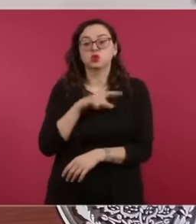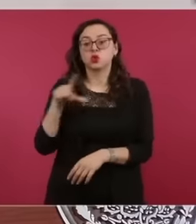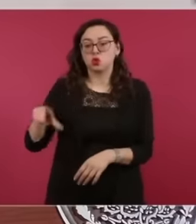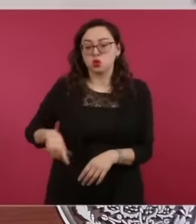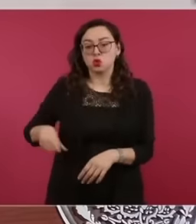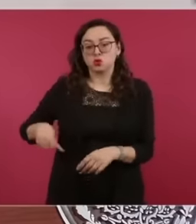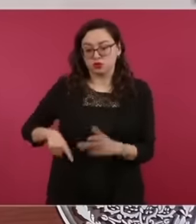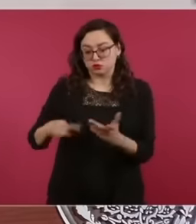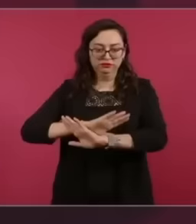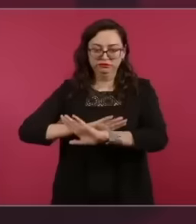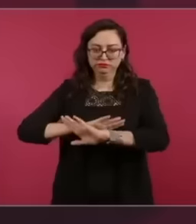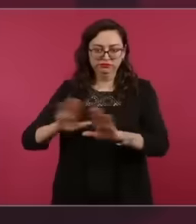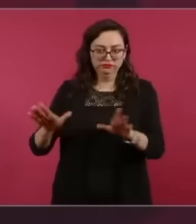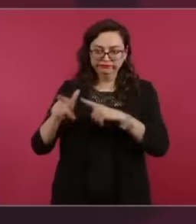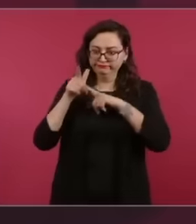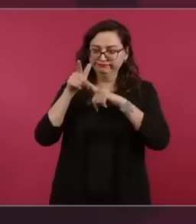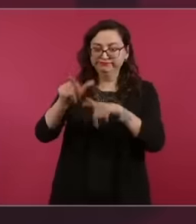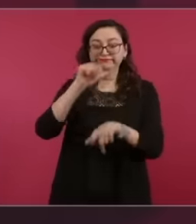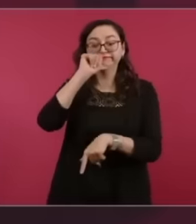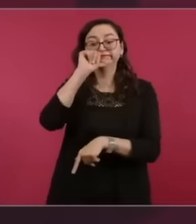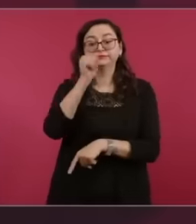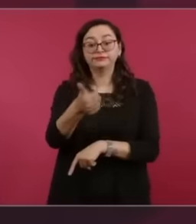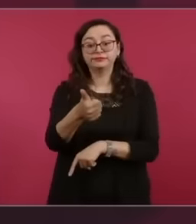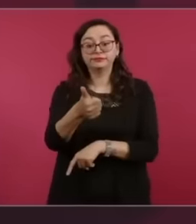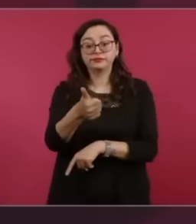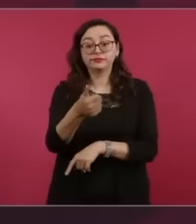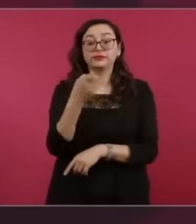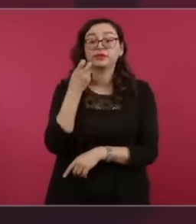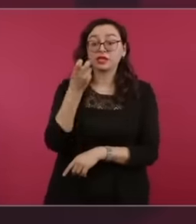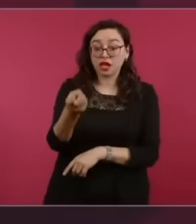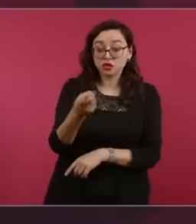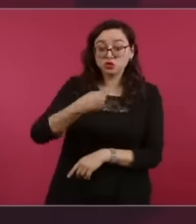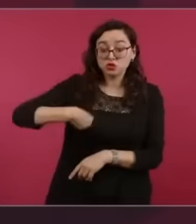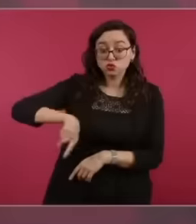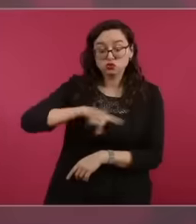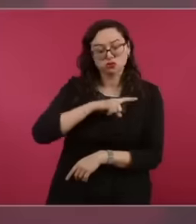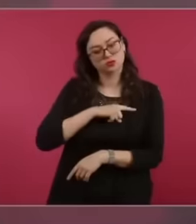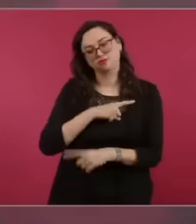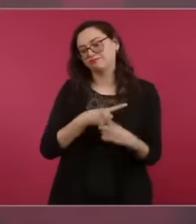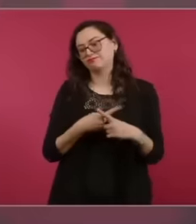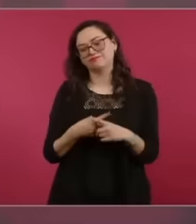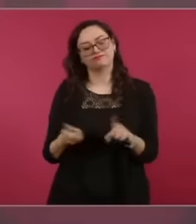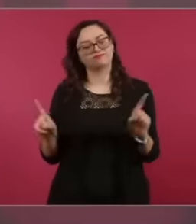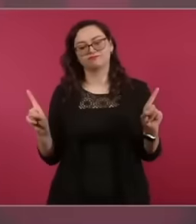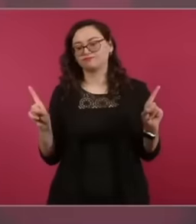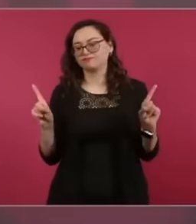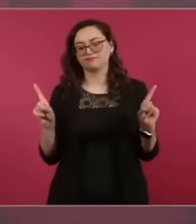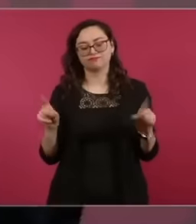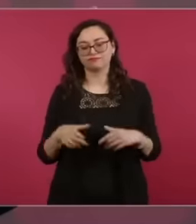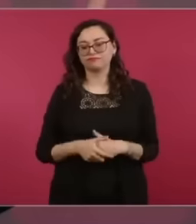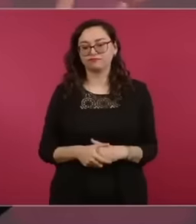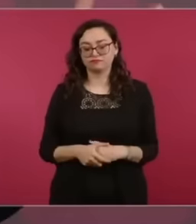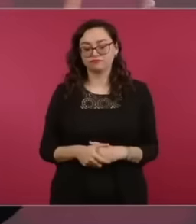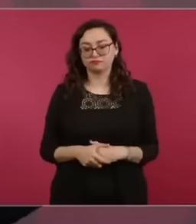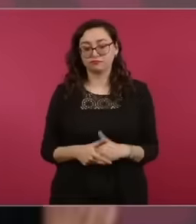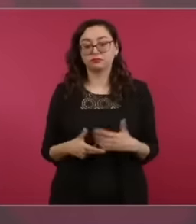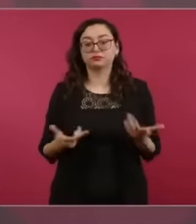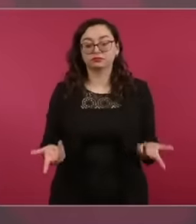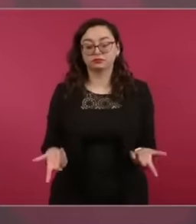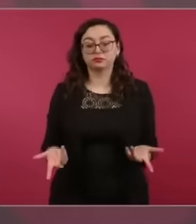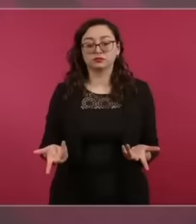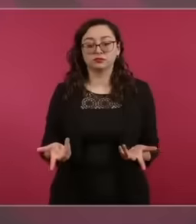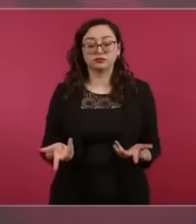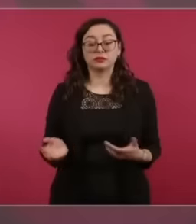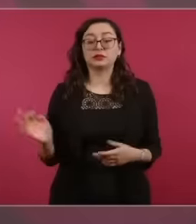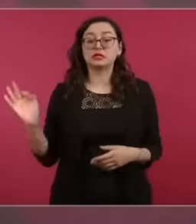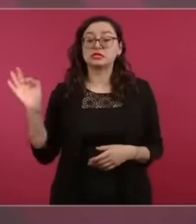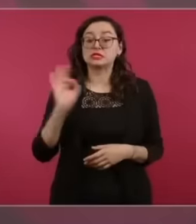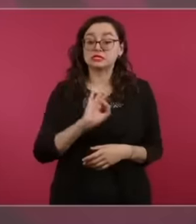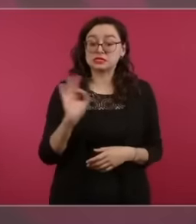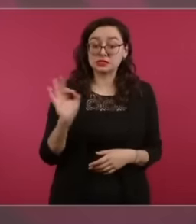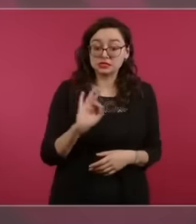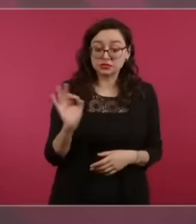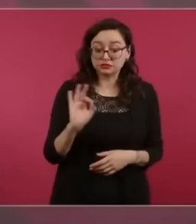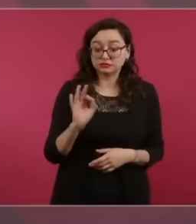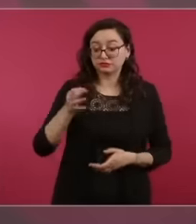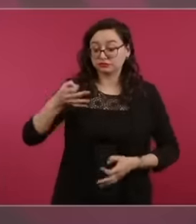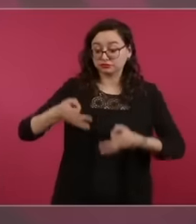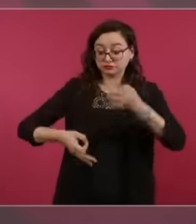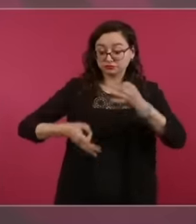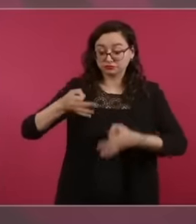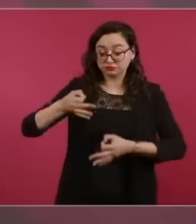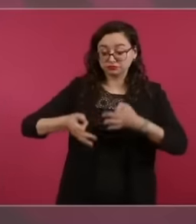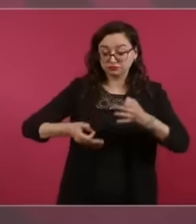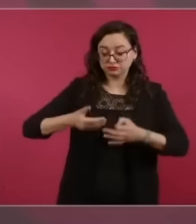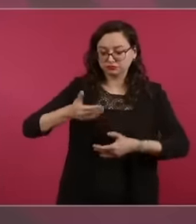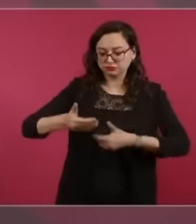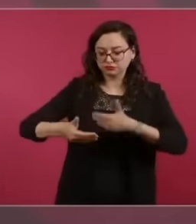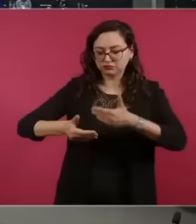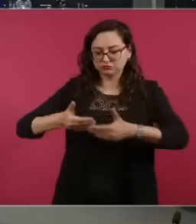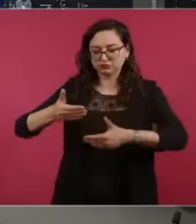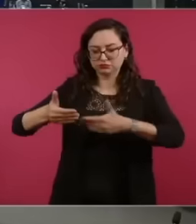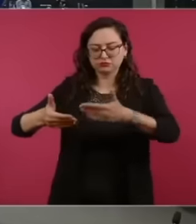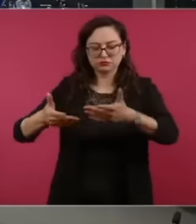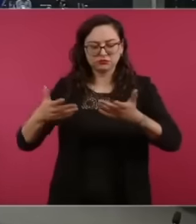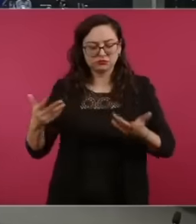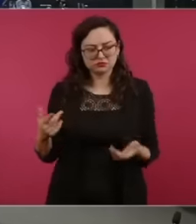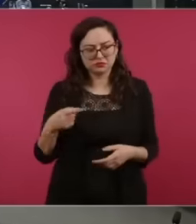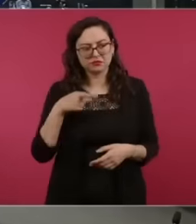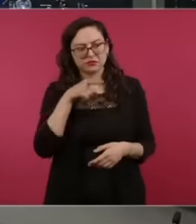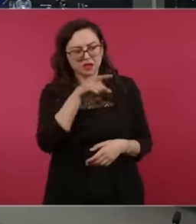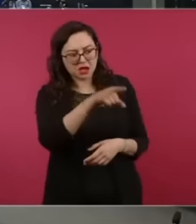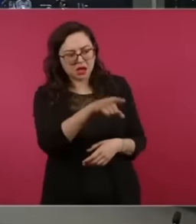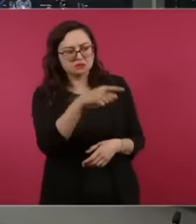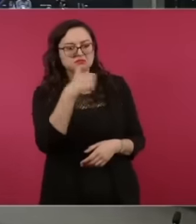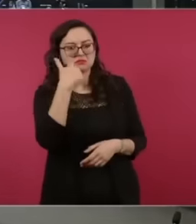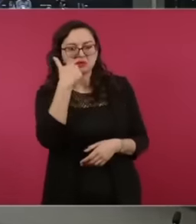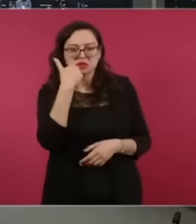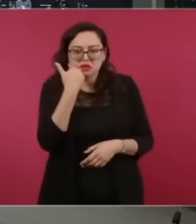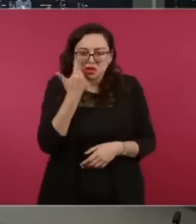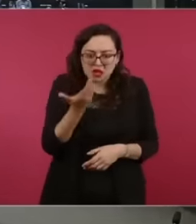limits. So we could because I asked them when a proposal was made for one